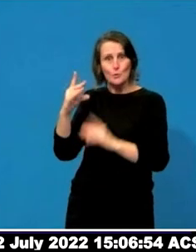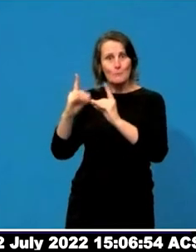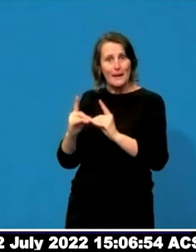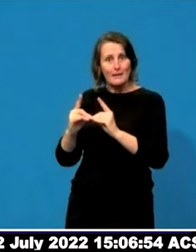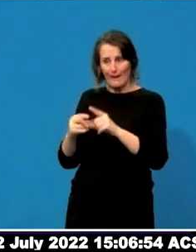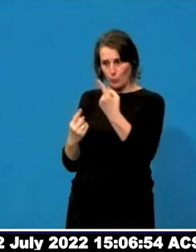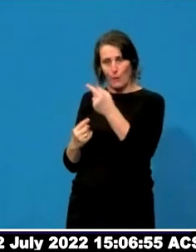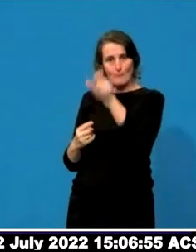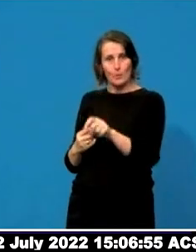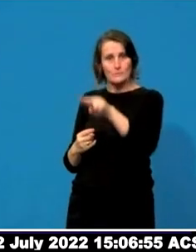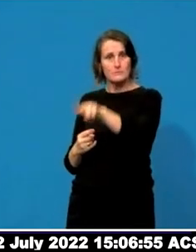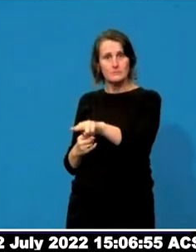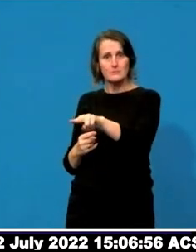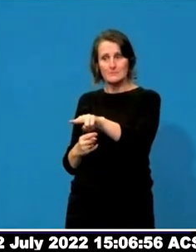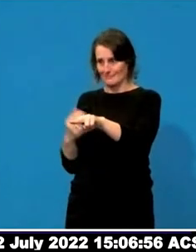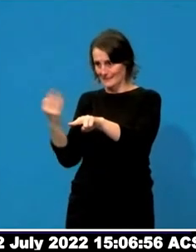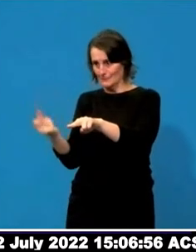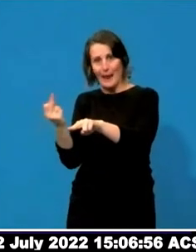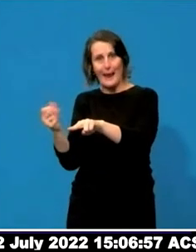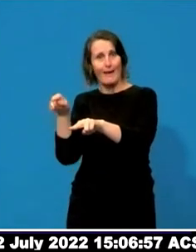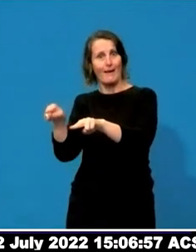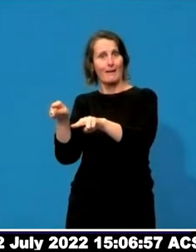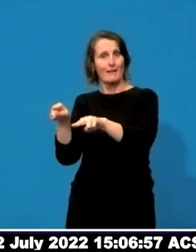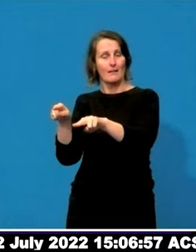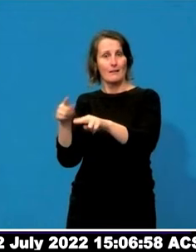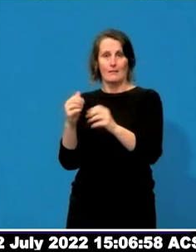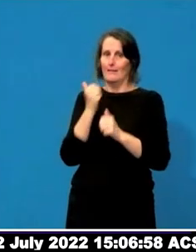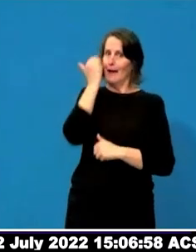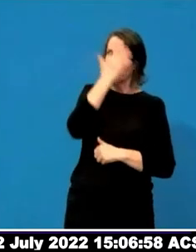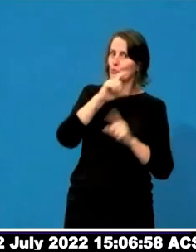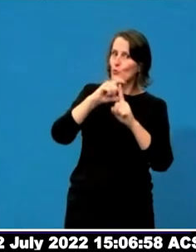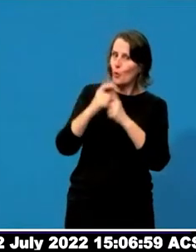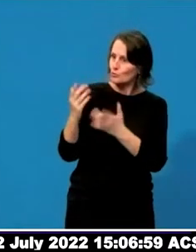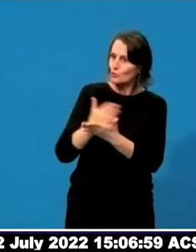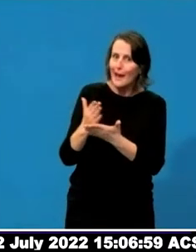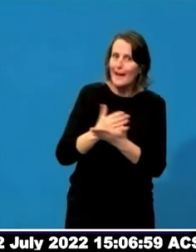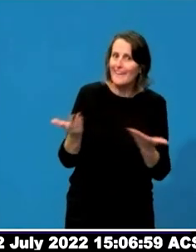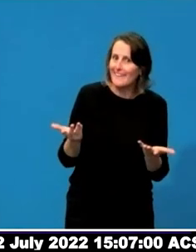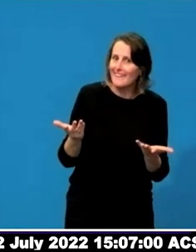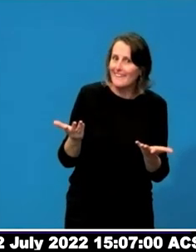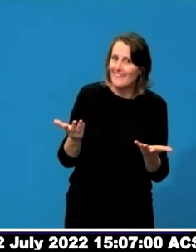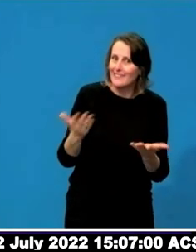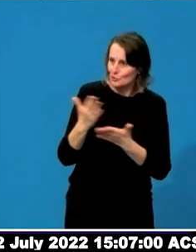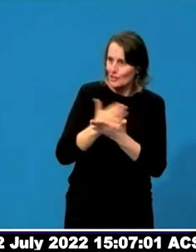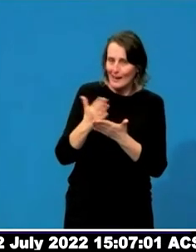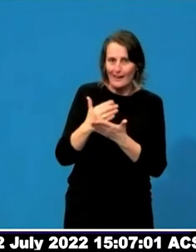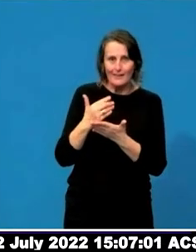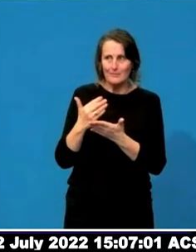The support worker was in another room. So Aboriginal culture of sharing, you want to give your family member a bed to sleep on.